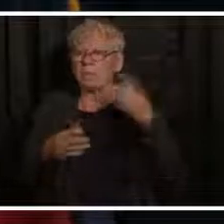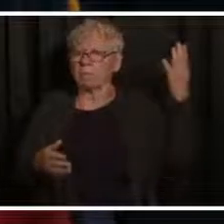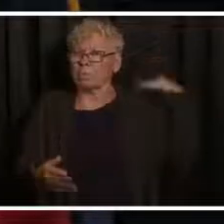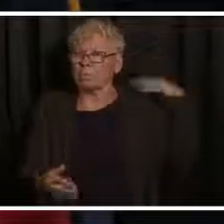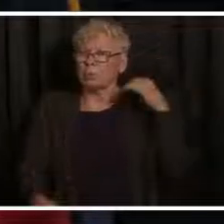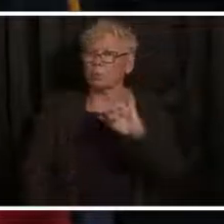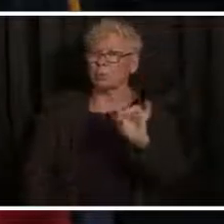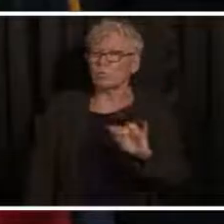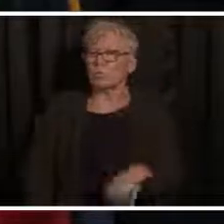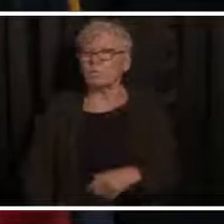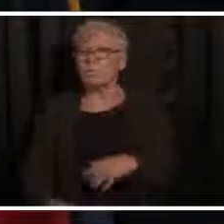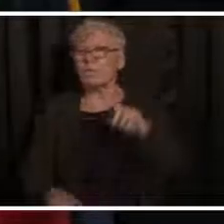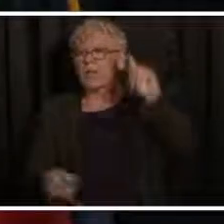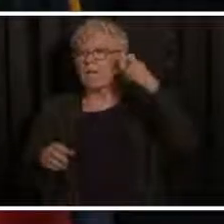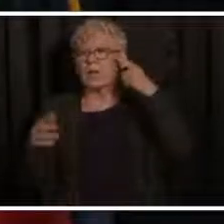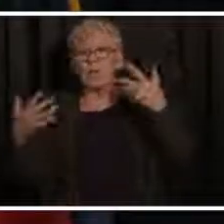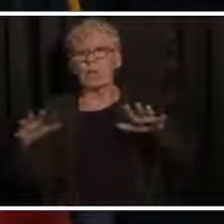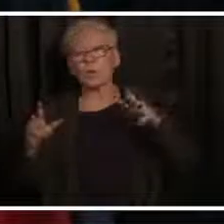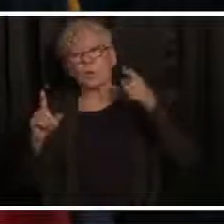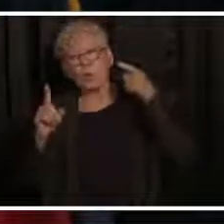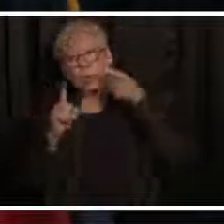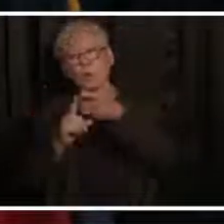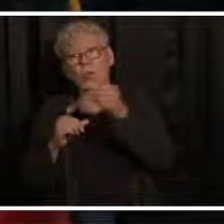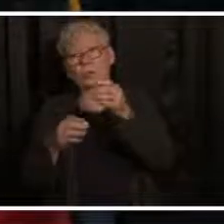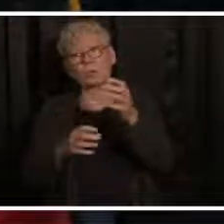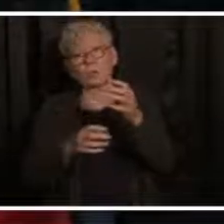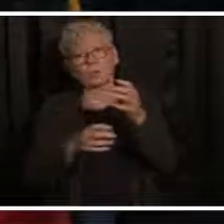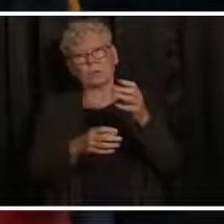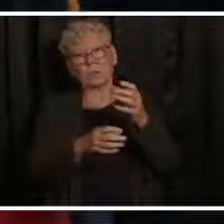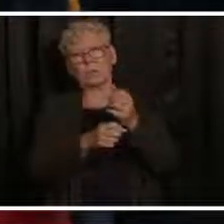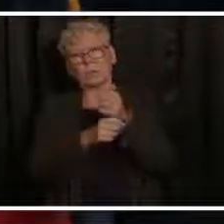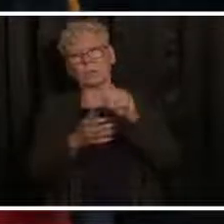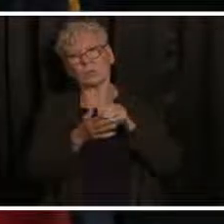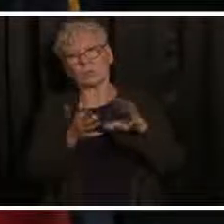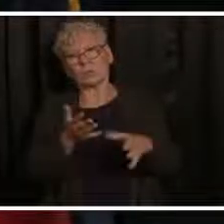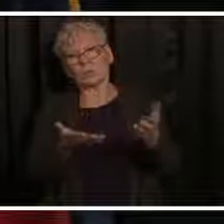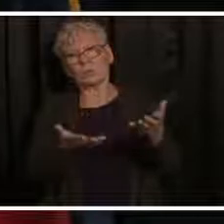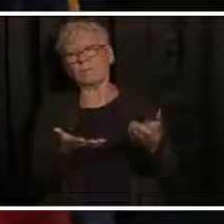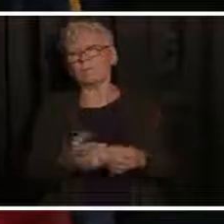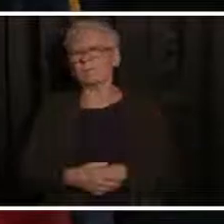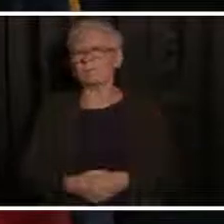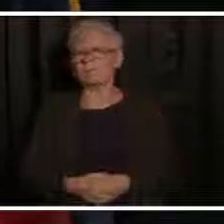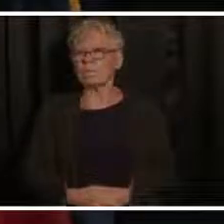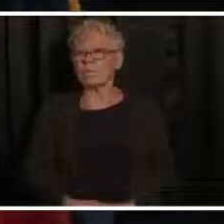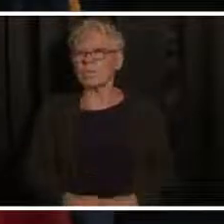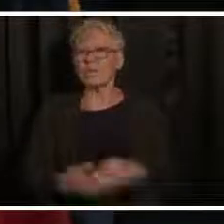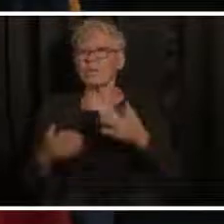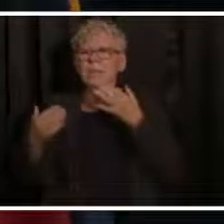the students. So, thank you. Um again, we encourage all my fellow Coloradans. If you haven't been protected yet, get